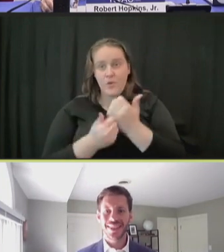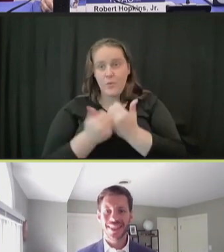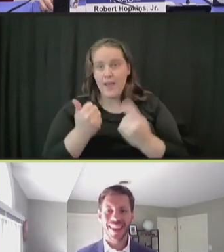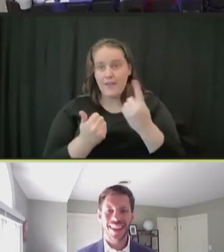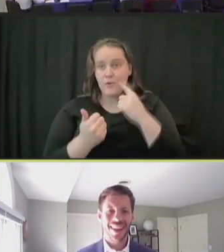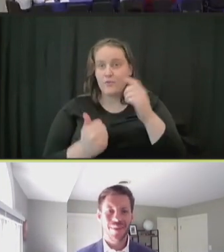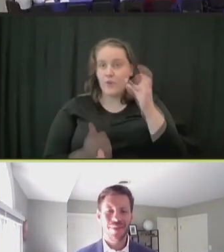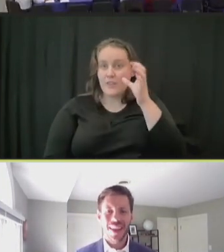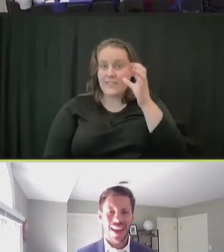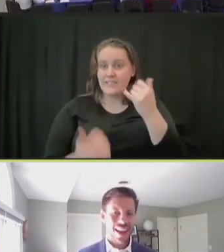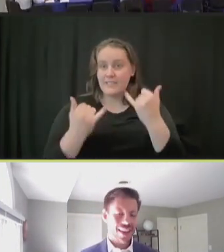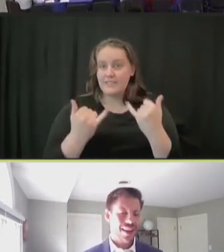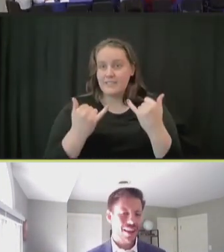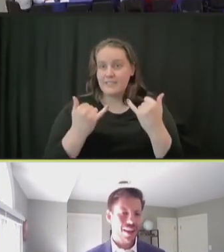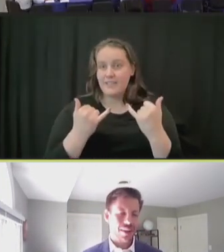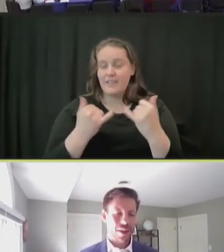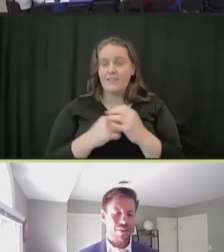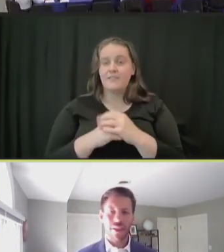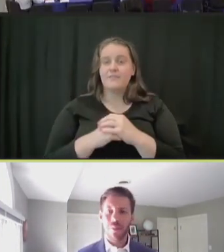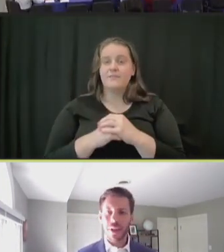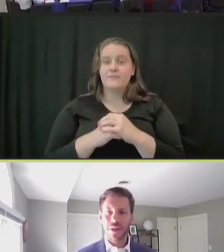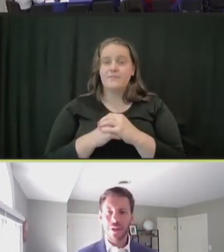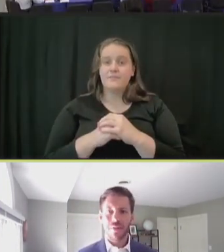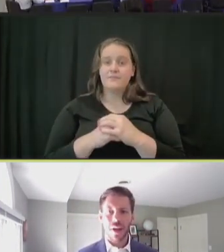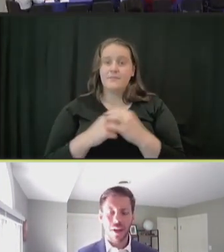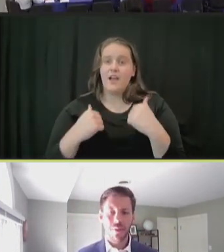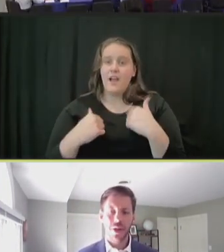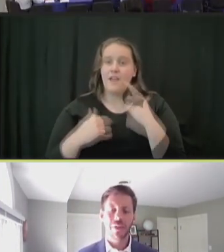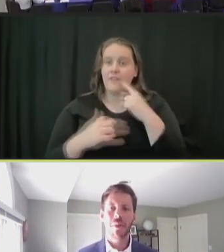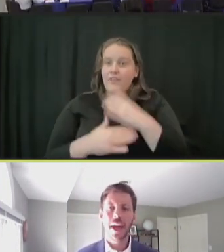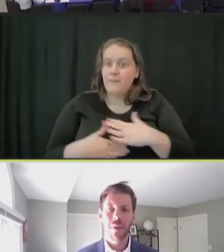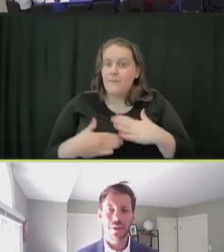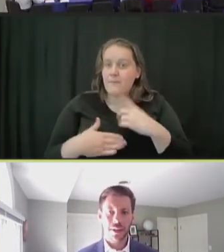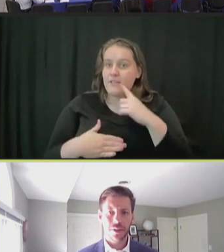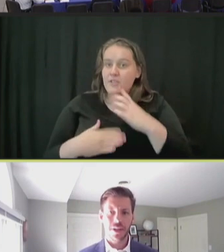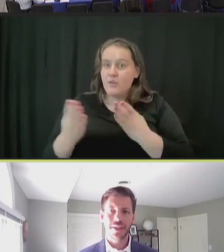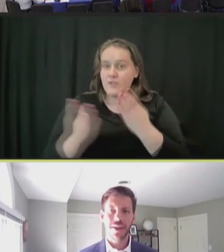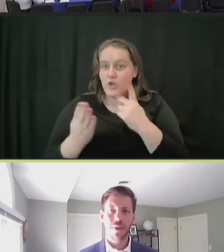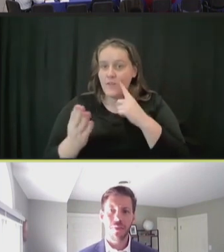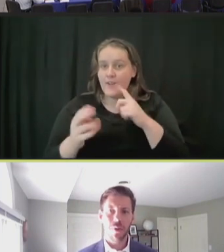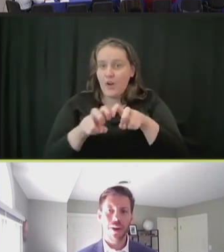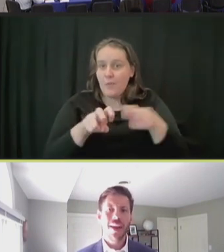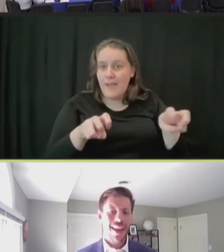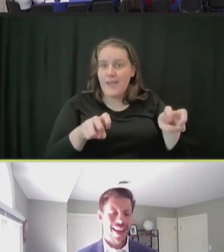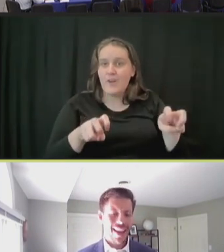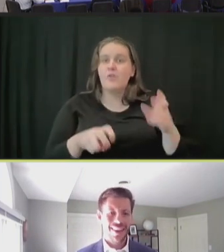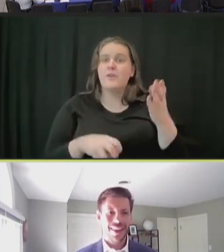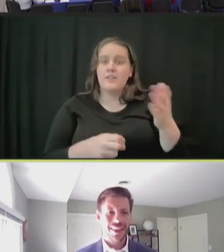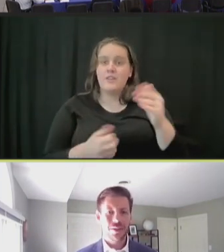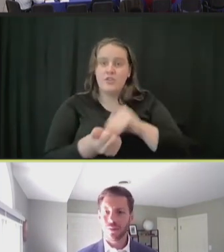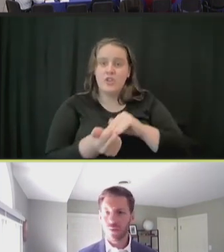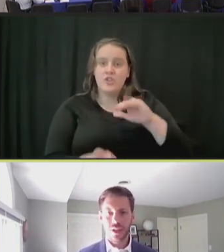today. I have had the pleasure of serving on a panel with Dr. Janeczko before. And she's